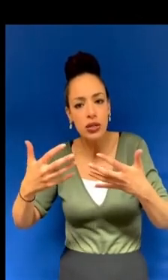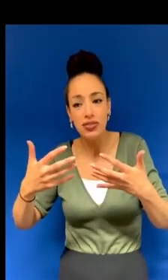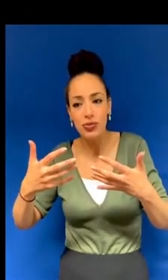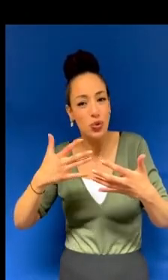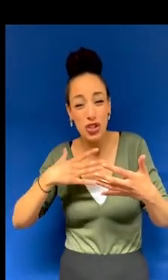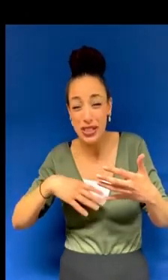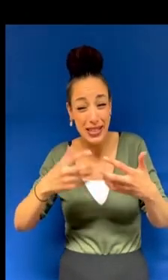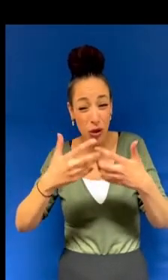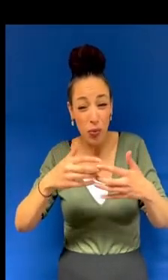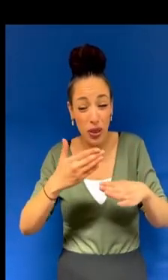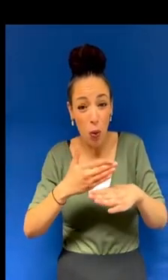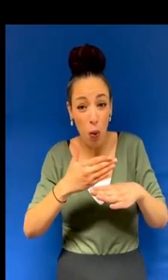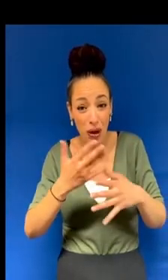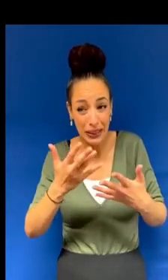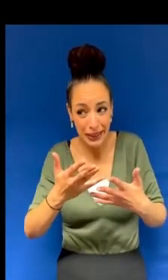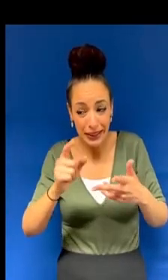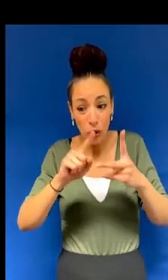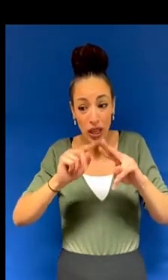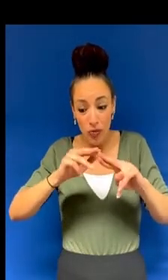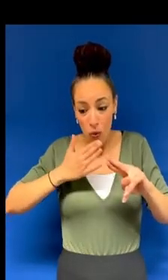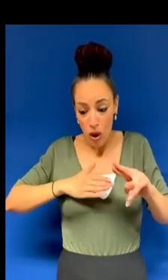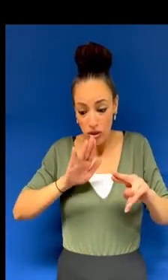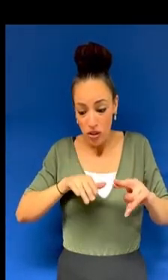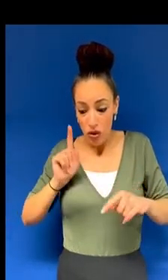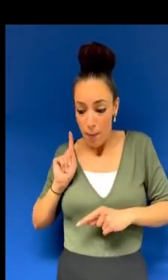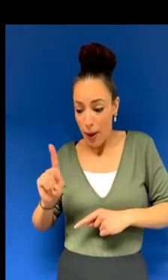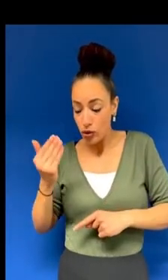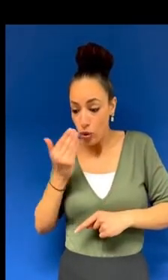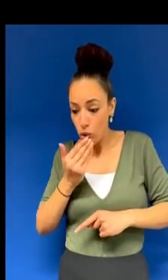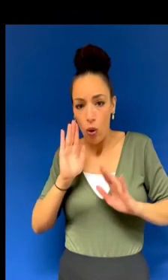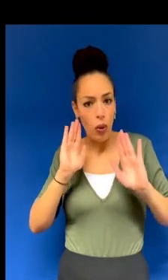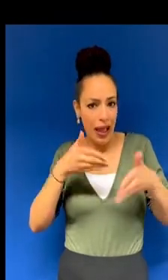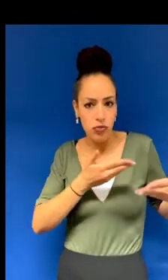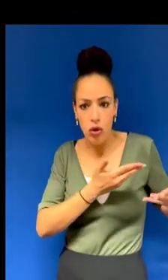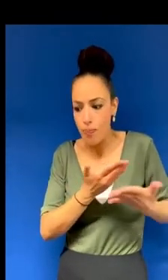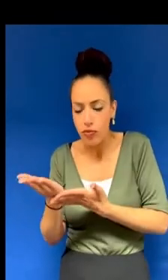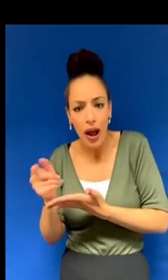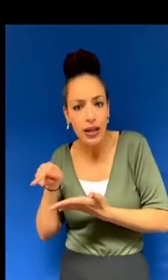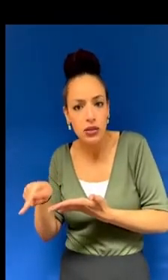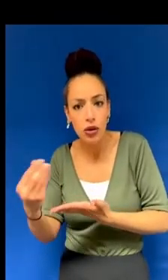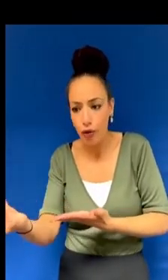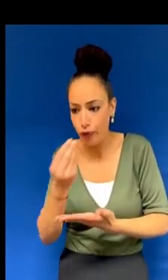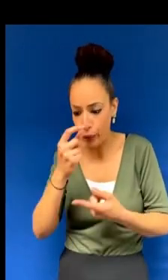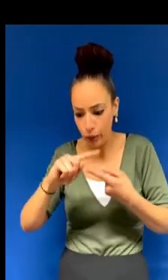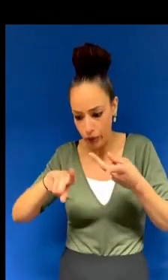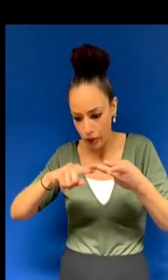WiFi. Everybody's got a laptop, haven't they?" You know they don't need state-of-the-art equipment, they just need equipment that's going to work. I think they do need to know,